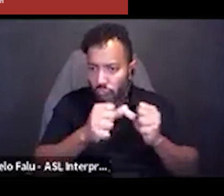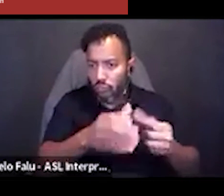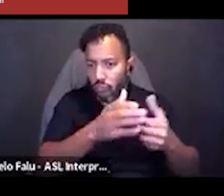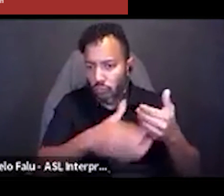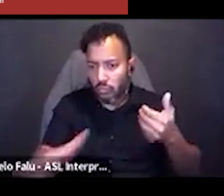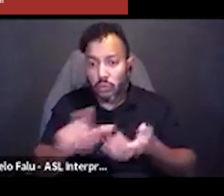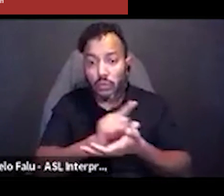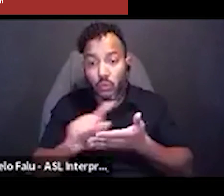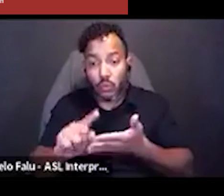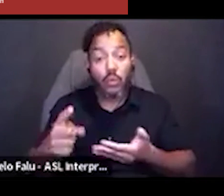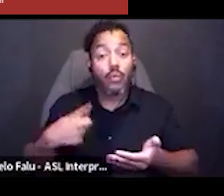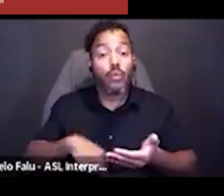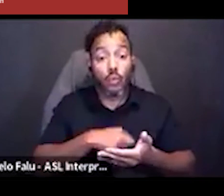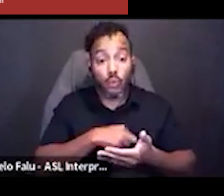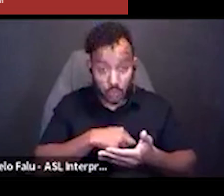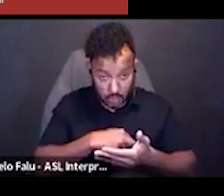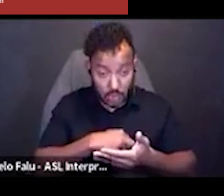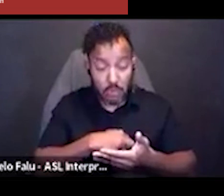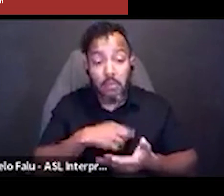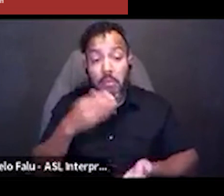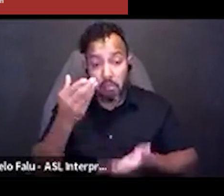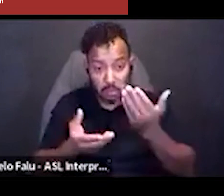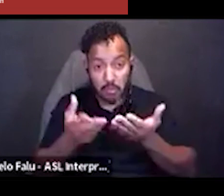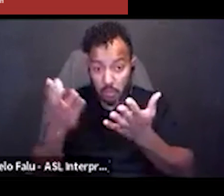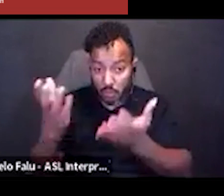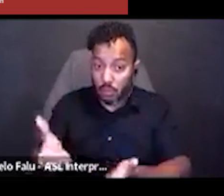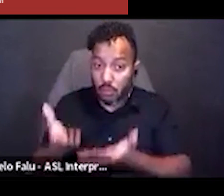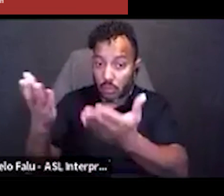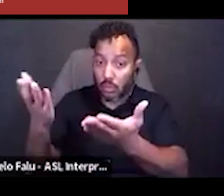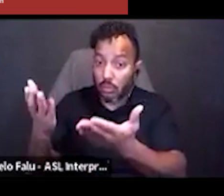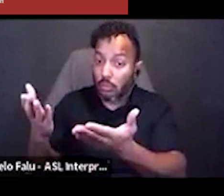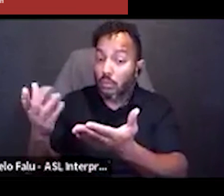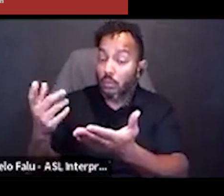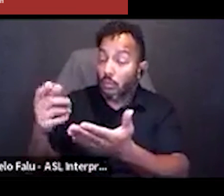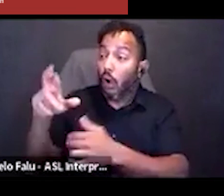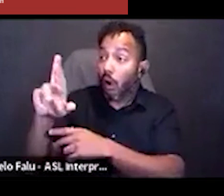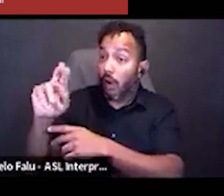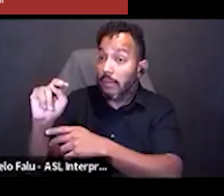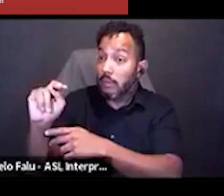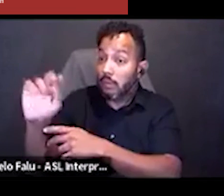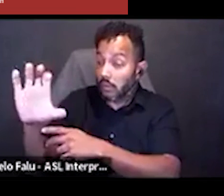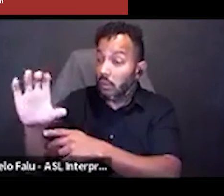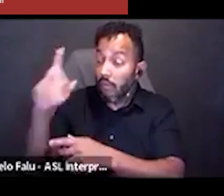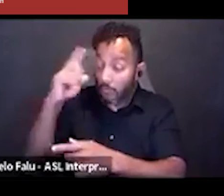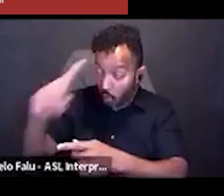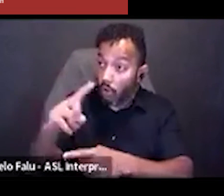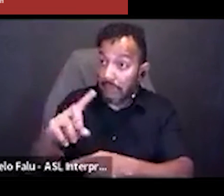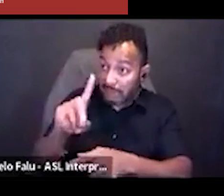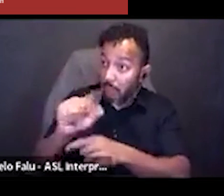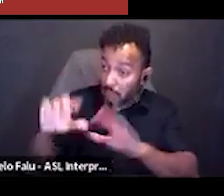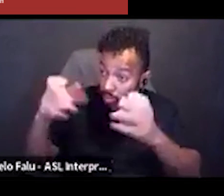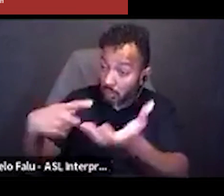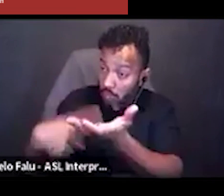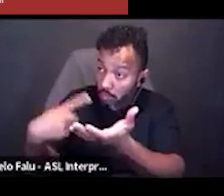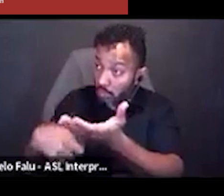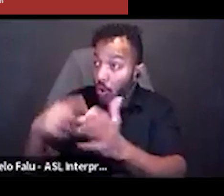We have made a similar offer to the RNC for similar panel. Hopefully they will take us up on it.